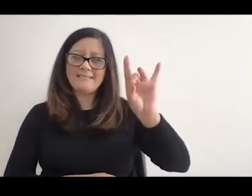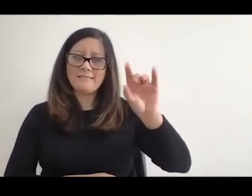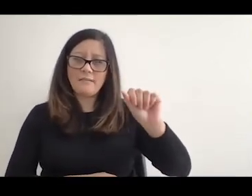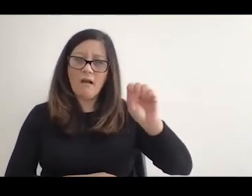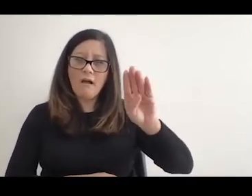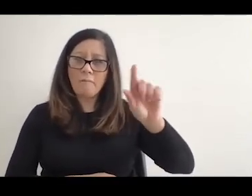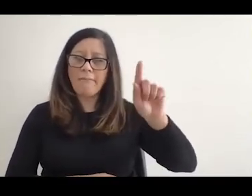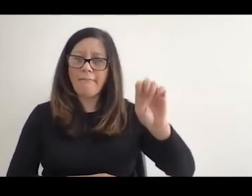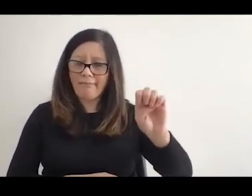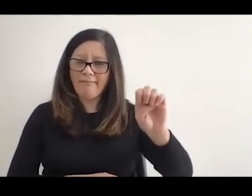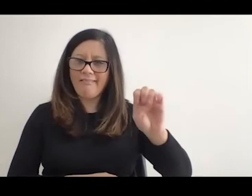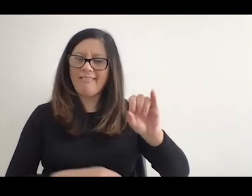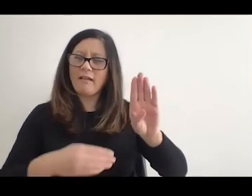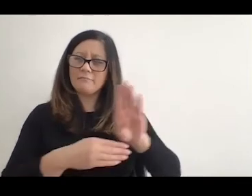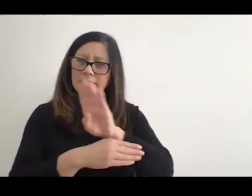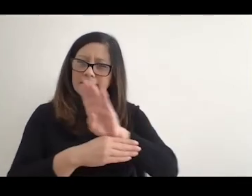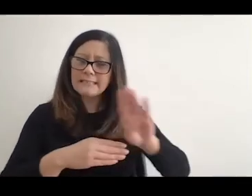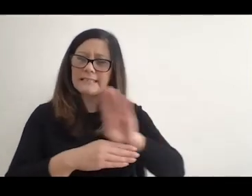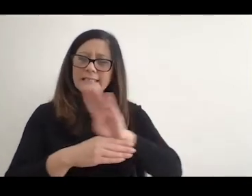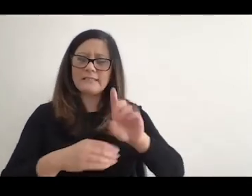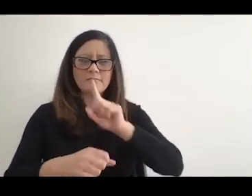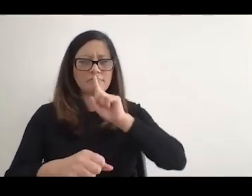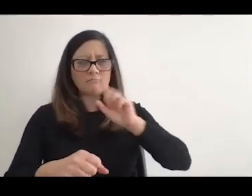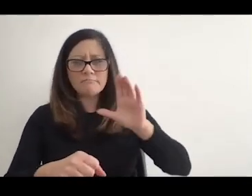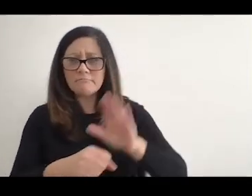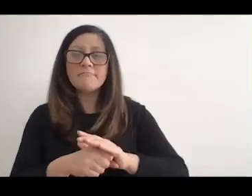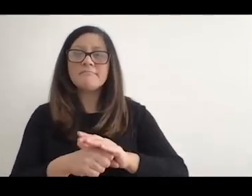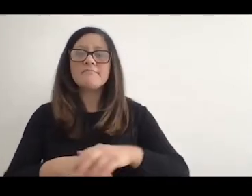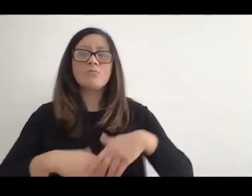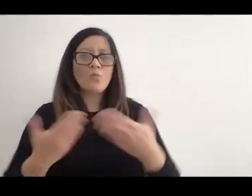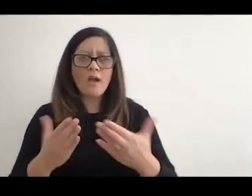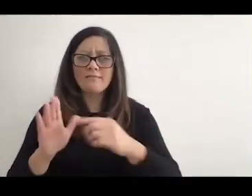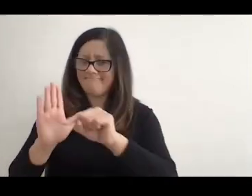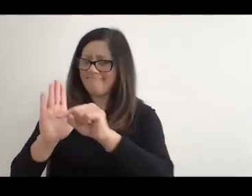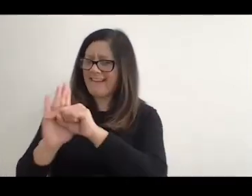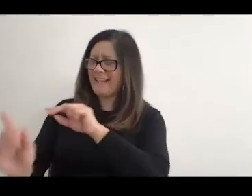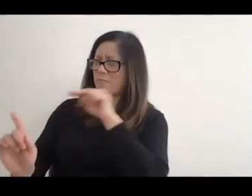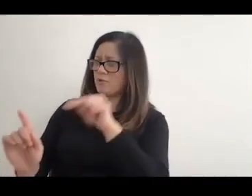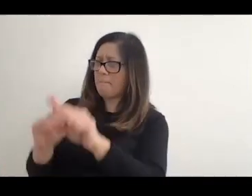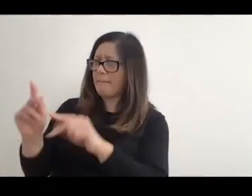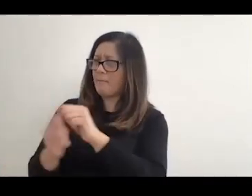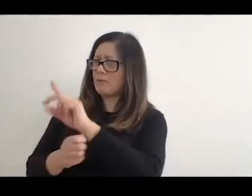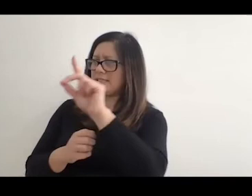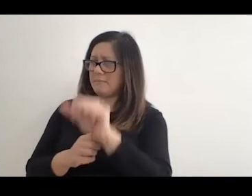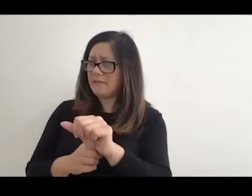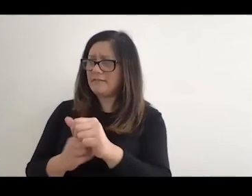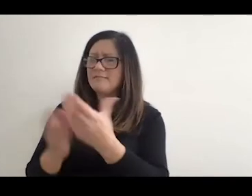That is committed to eradicating negative perceptions of people with disabilities.